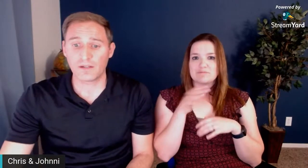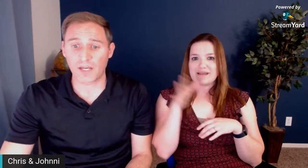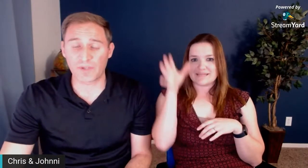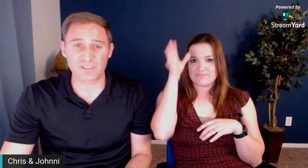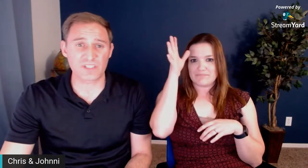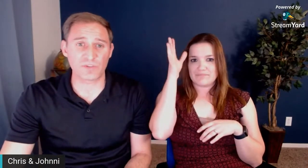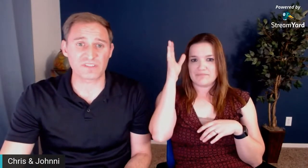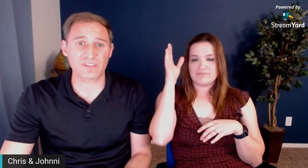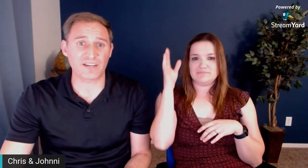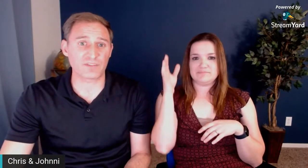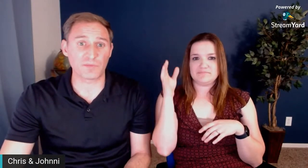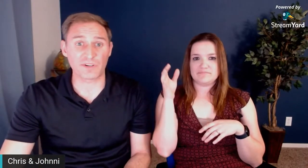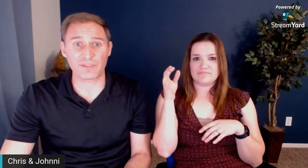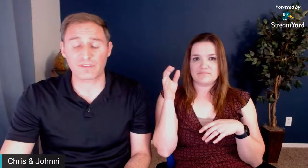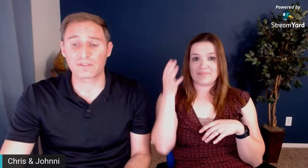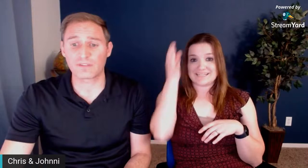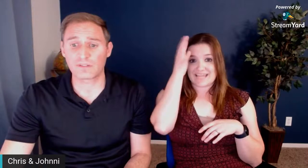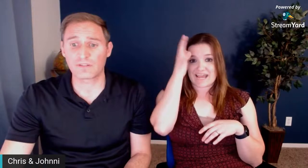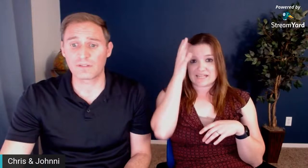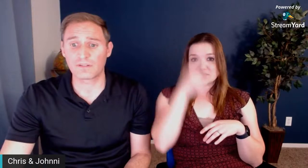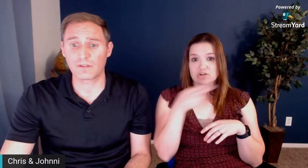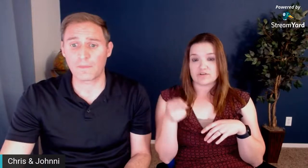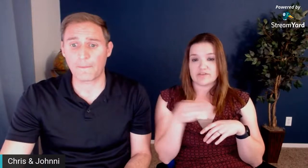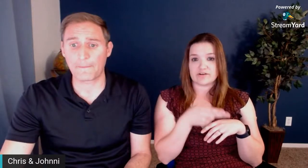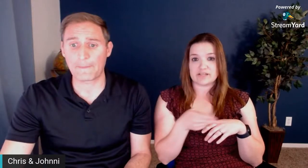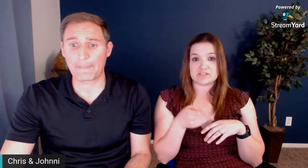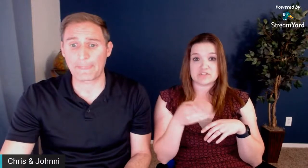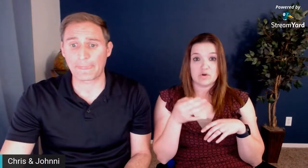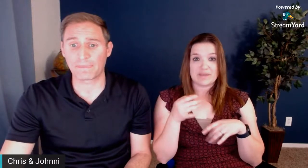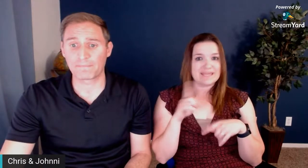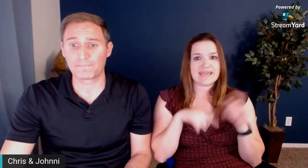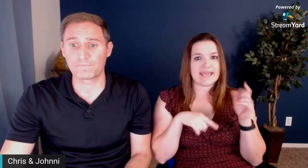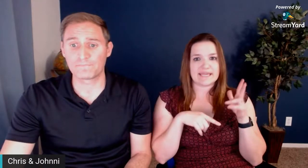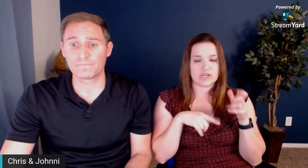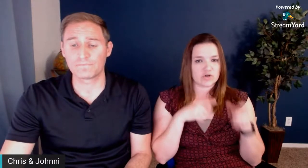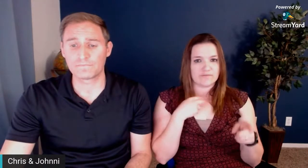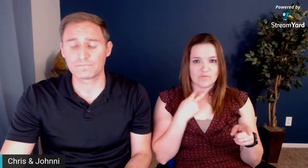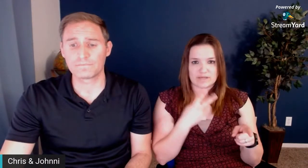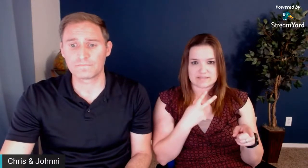my but she was taught from earth my dad he's hard of hearing so he can't hear her voice